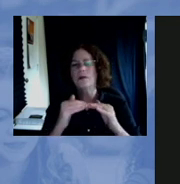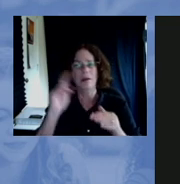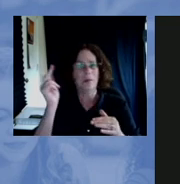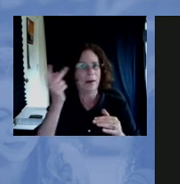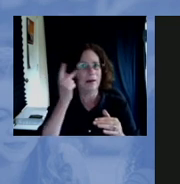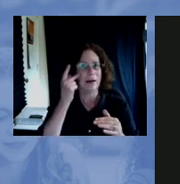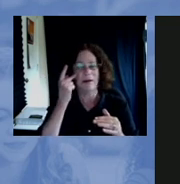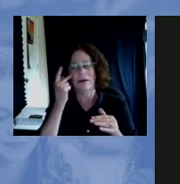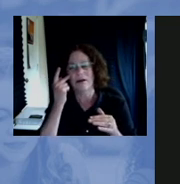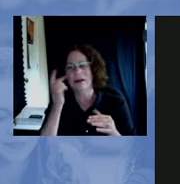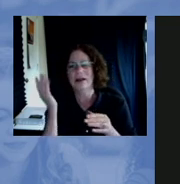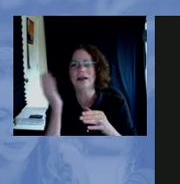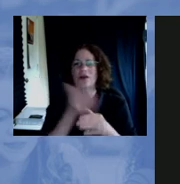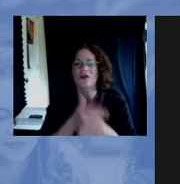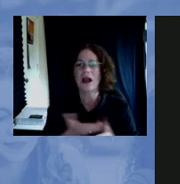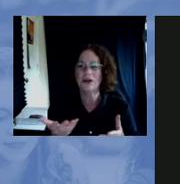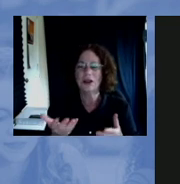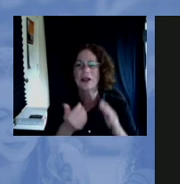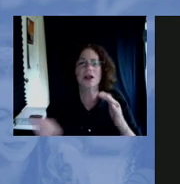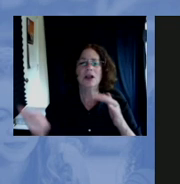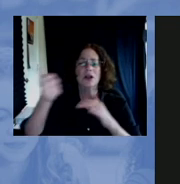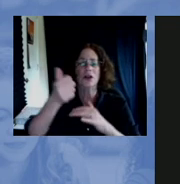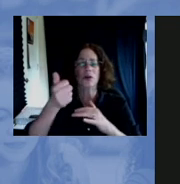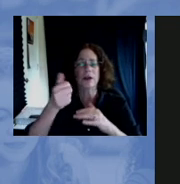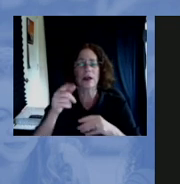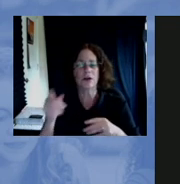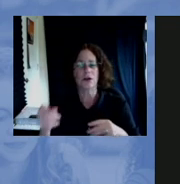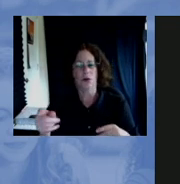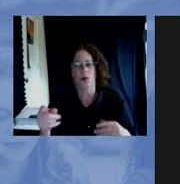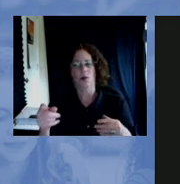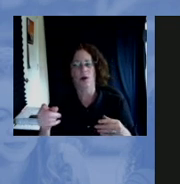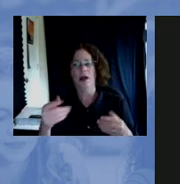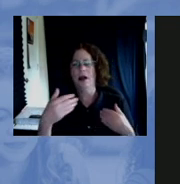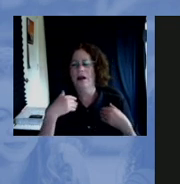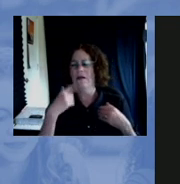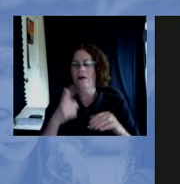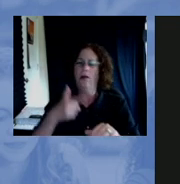ONE OF THE YOU HAVE LONGER TENURE, I BELIEVE, THAN ANY URBAN SUPERINTENDENT RIGHT NOW IN